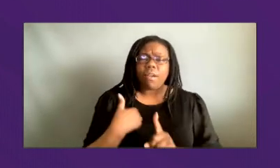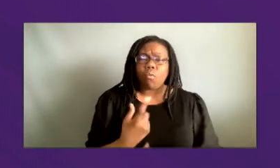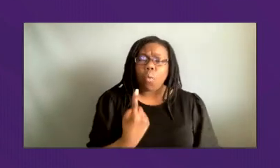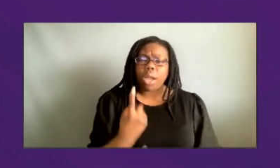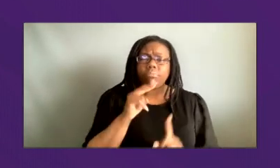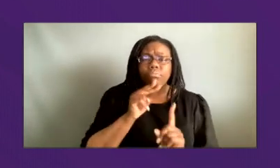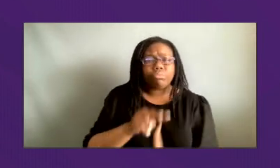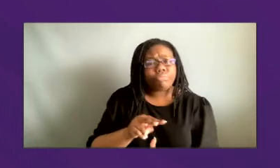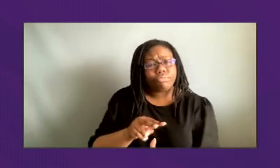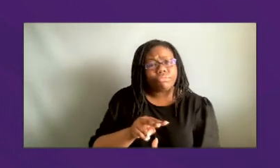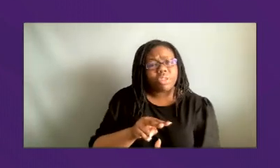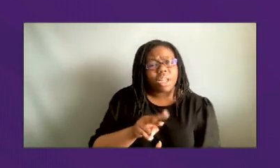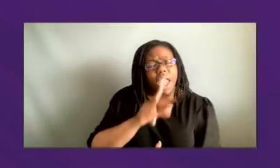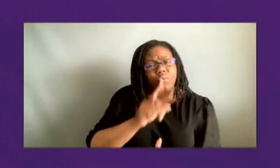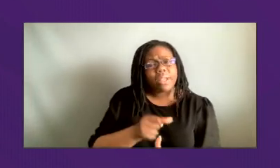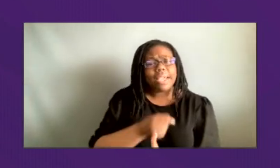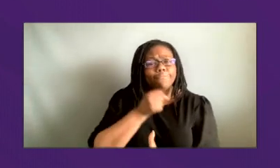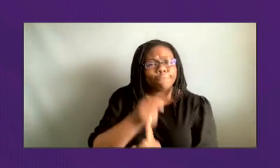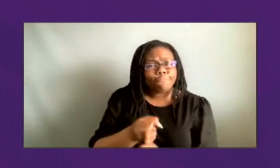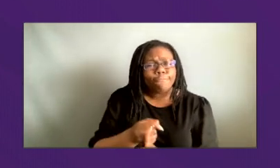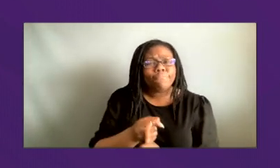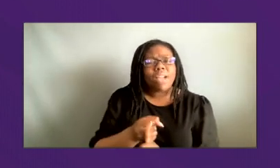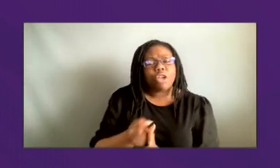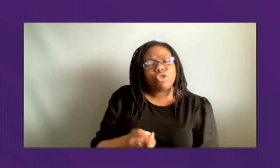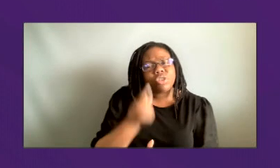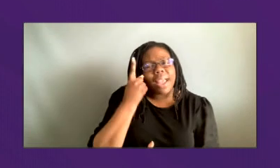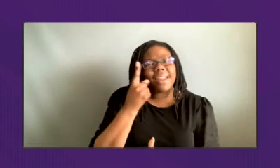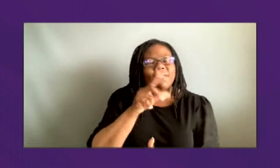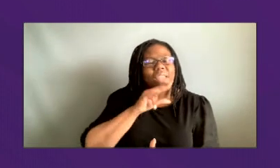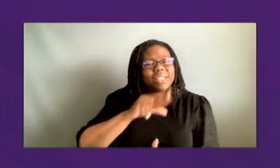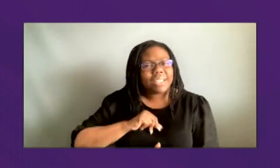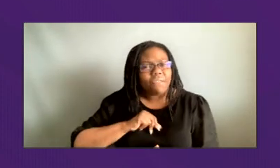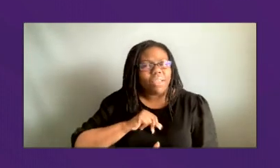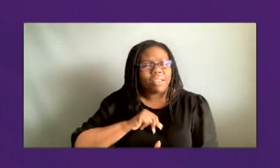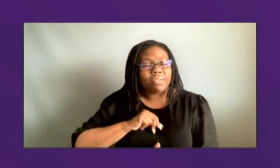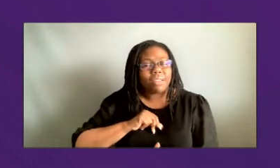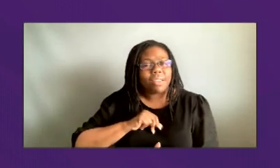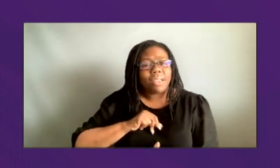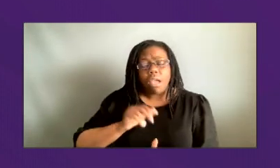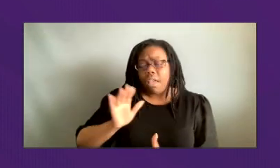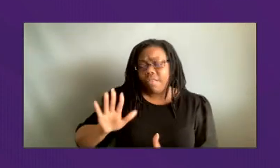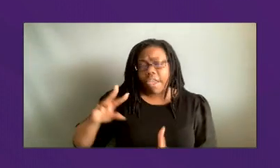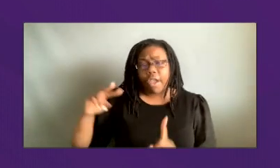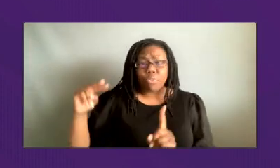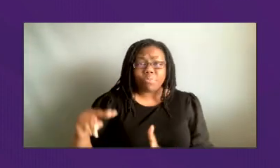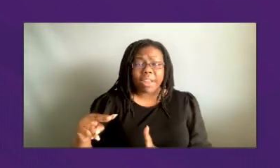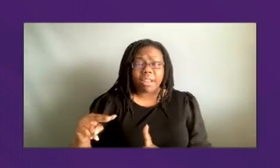of Thanksgiving and leaves out that Wampanoag perspective. So the first Thanksgiving was just